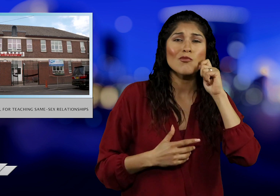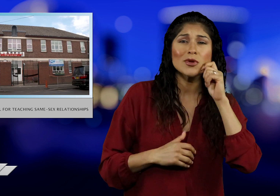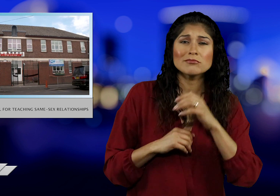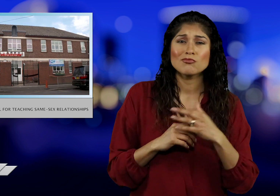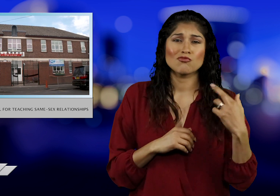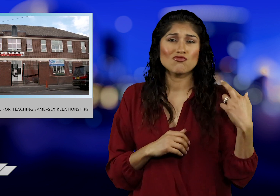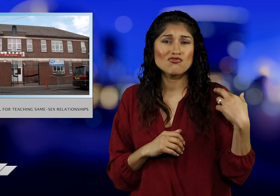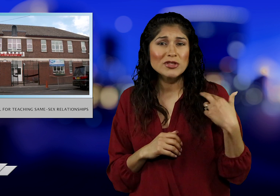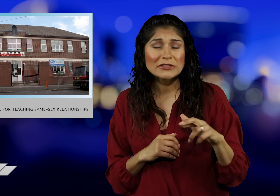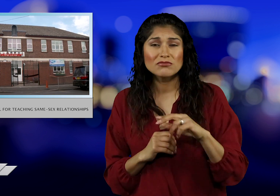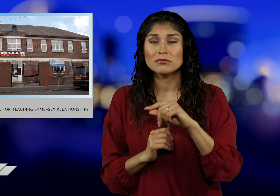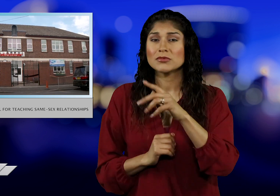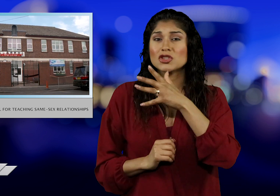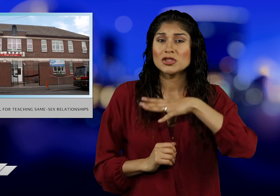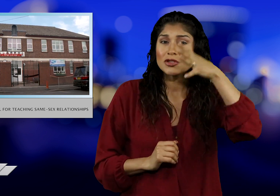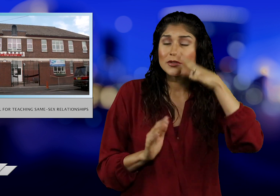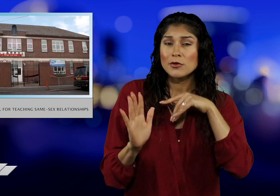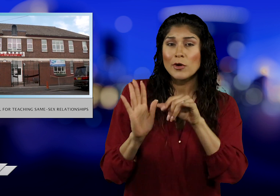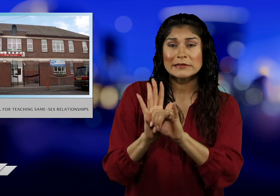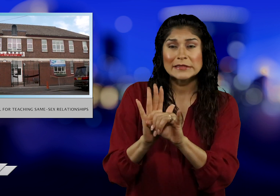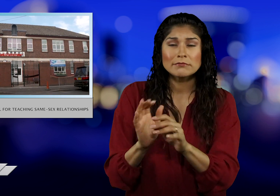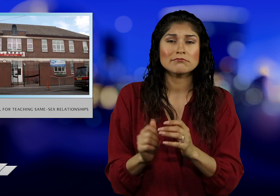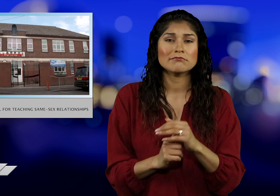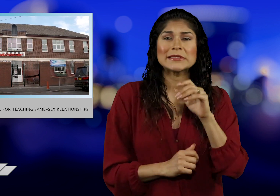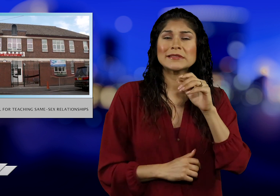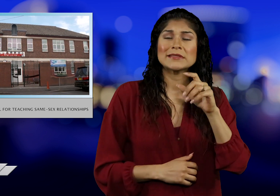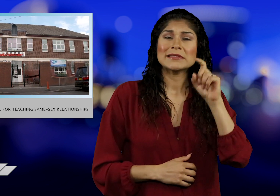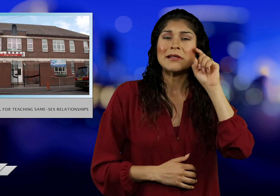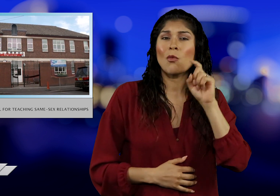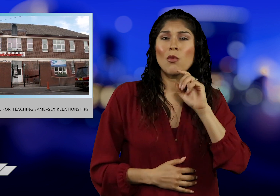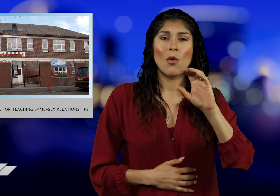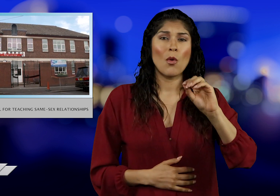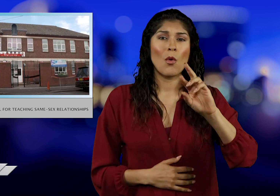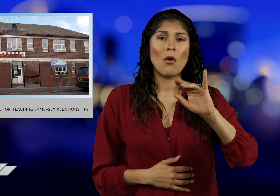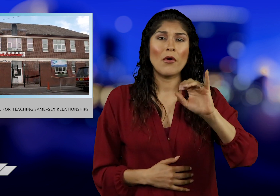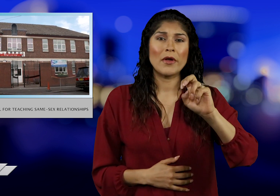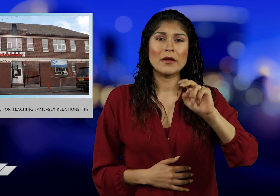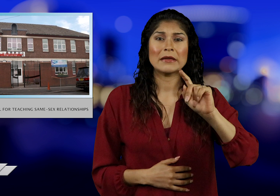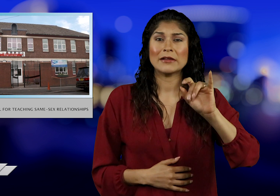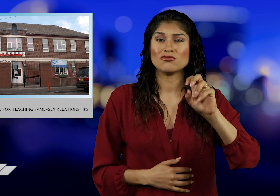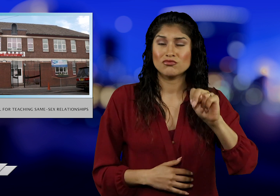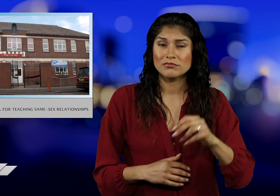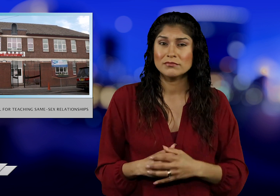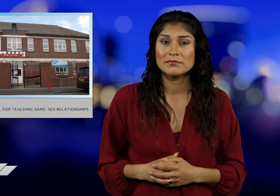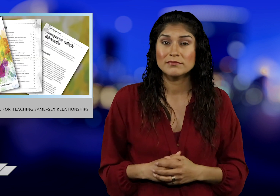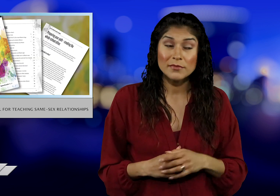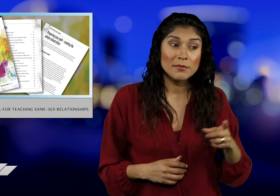races, religions, gender identity and sexual orientation.